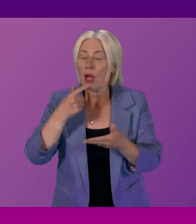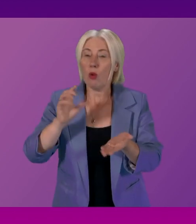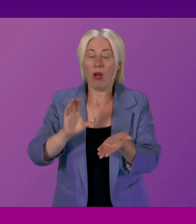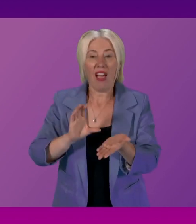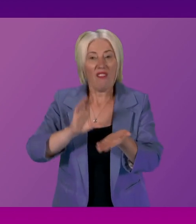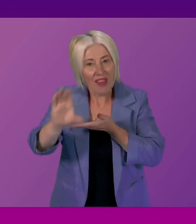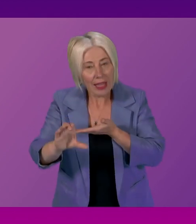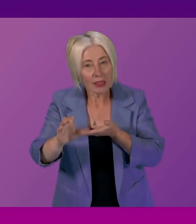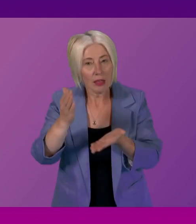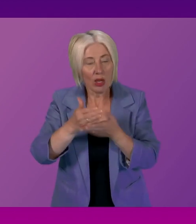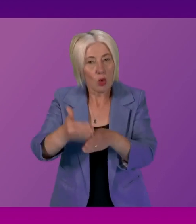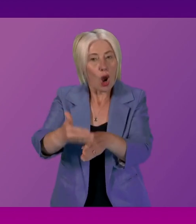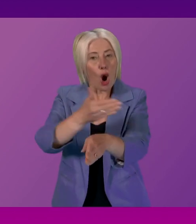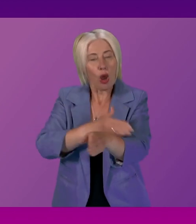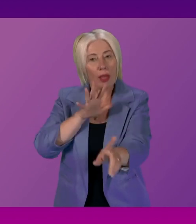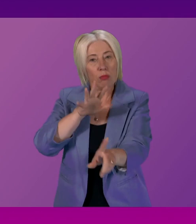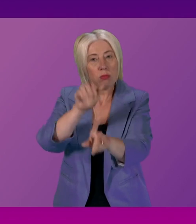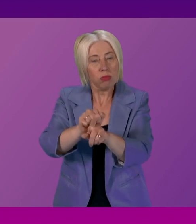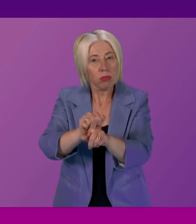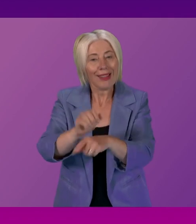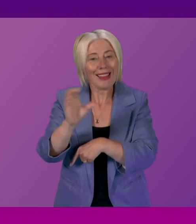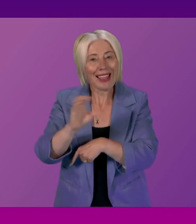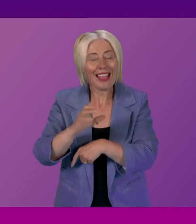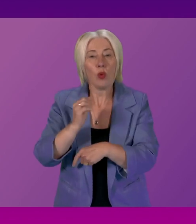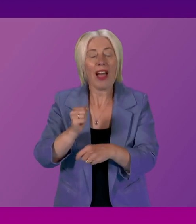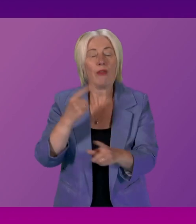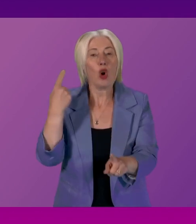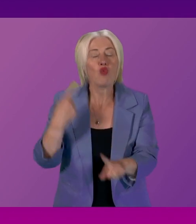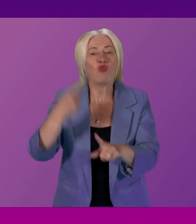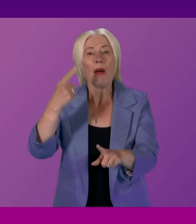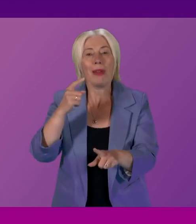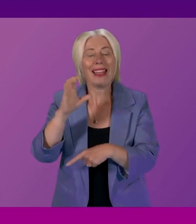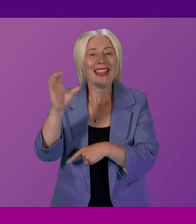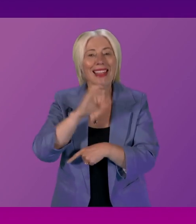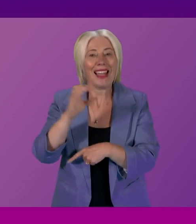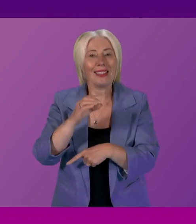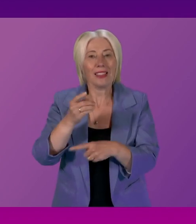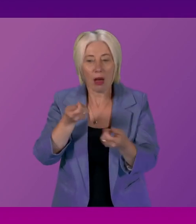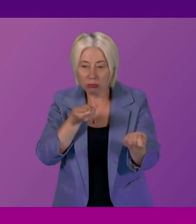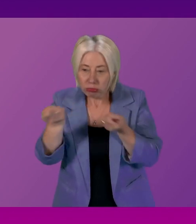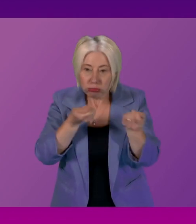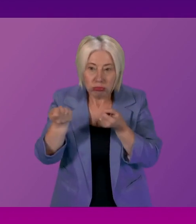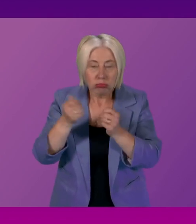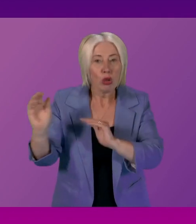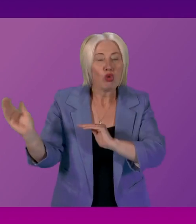early detection of cancer with our rapid cancer diagnostic services and, specifically on ovarian